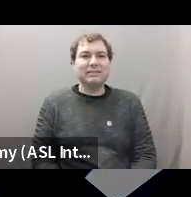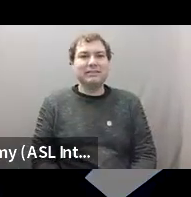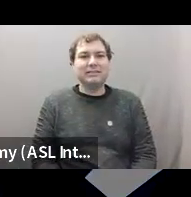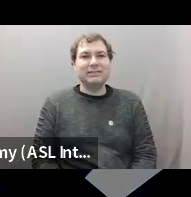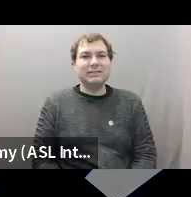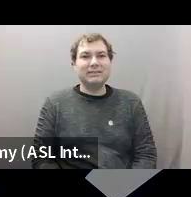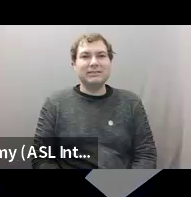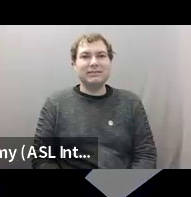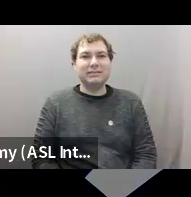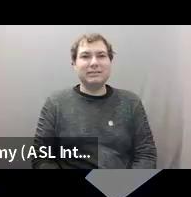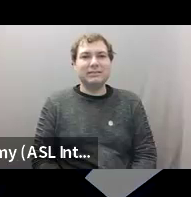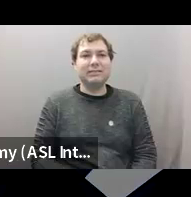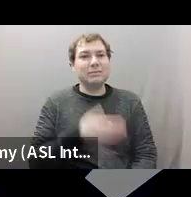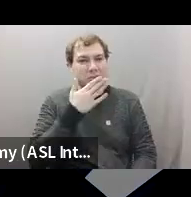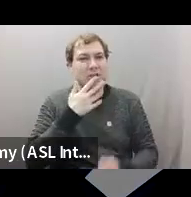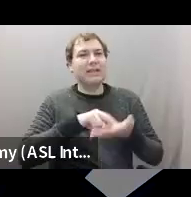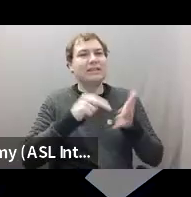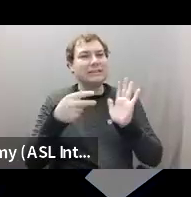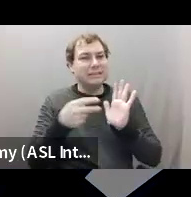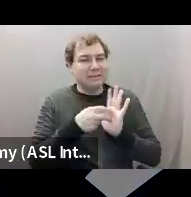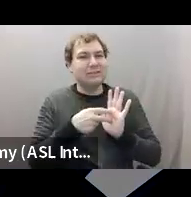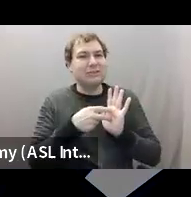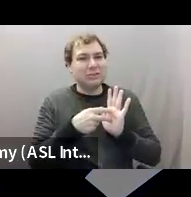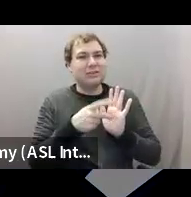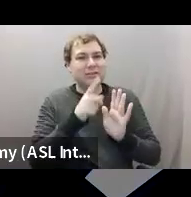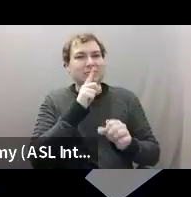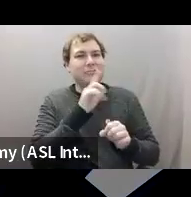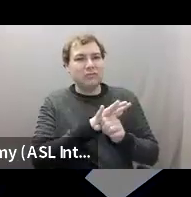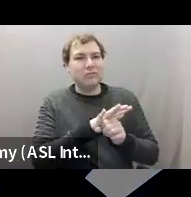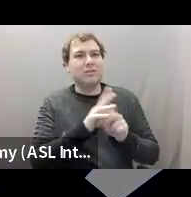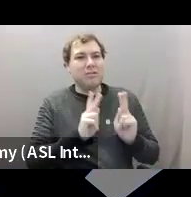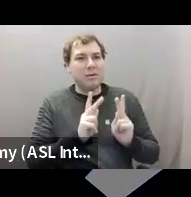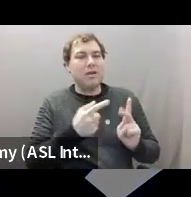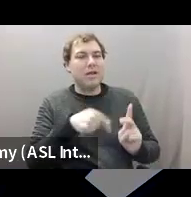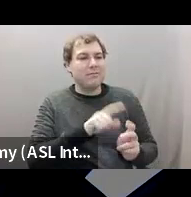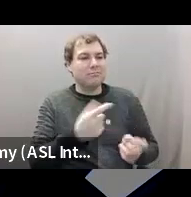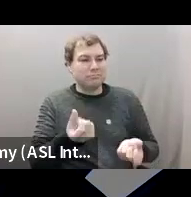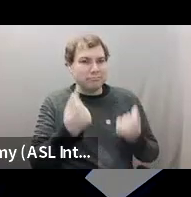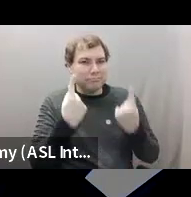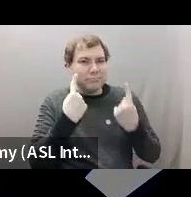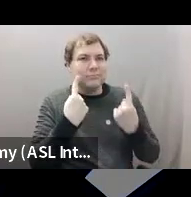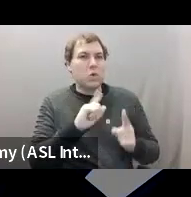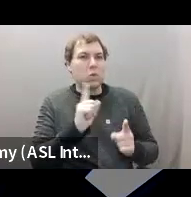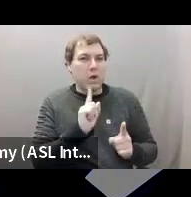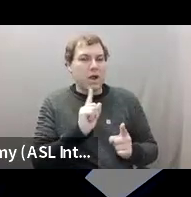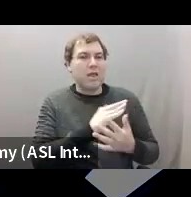Linda Pogue: I appreciate the intention of ensuring people really have an understanding of where they are in peer support.